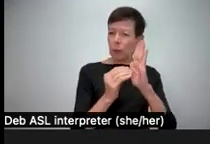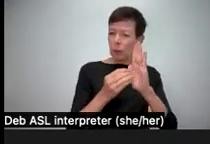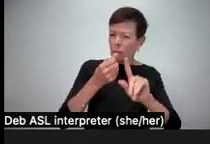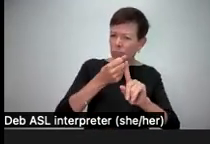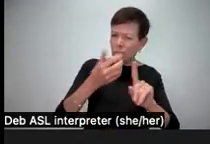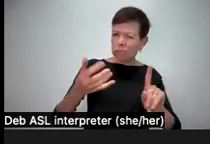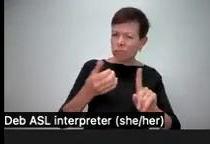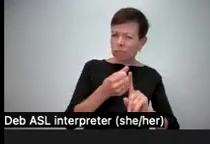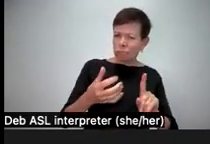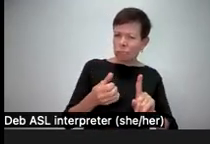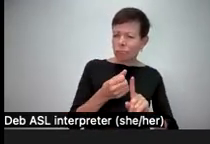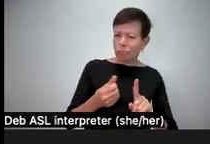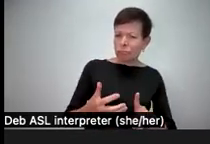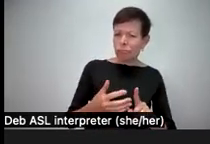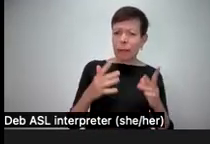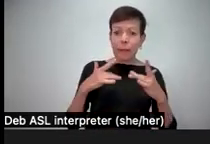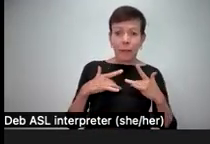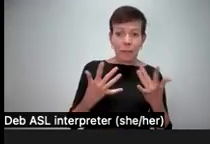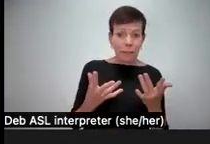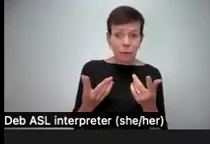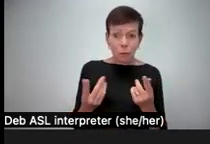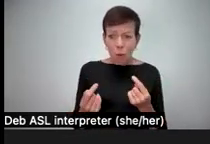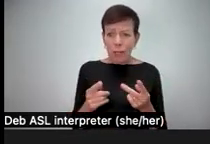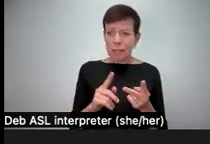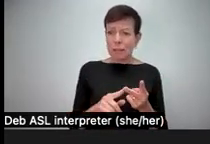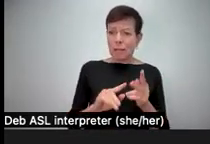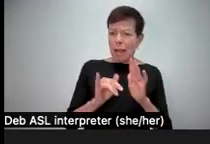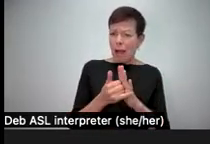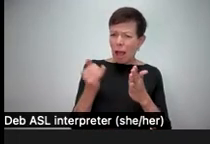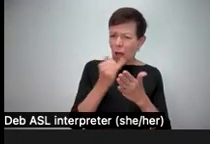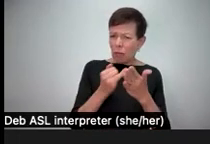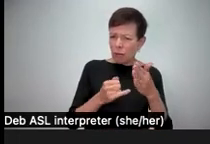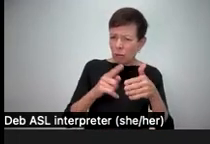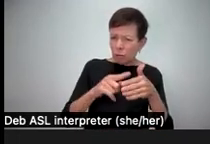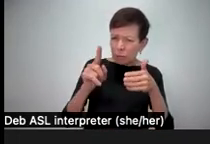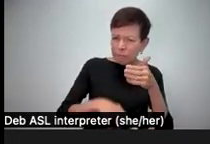how the artwork will come together and what will be needed to complete it.